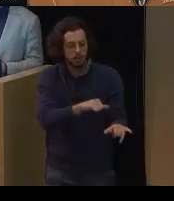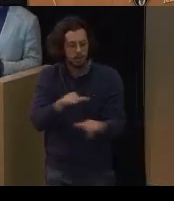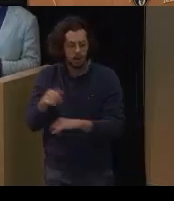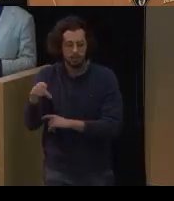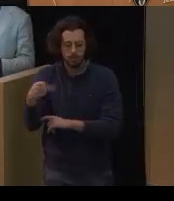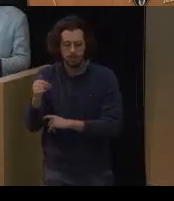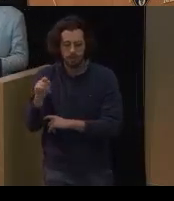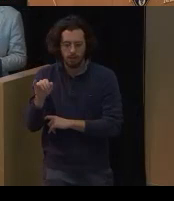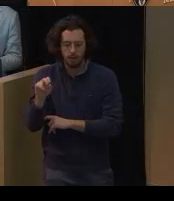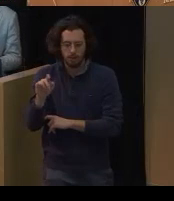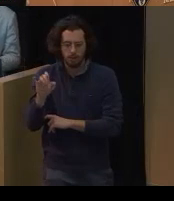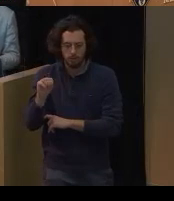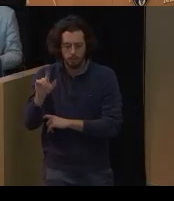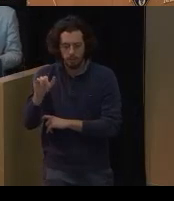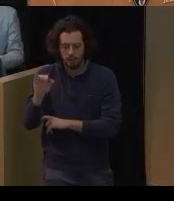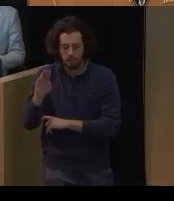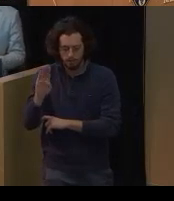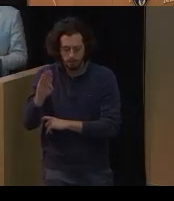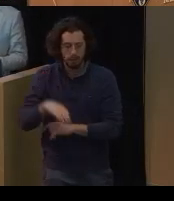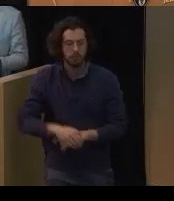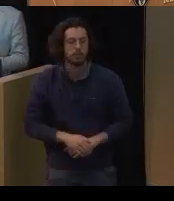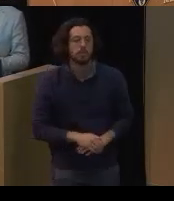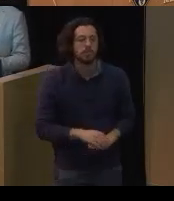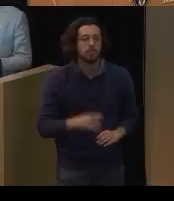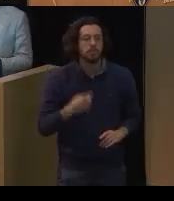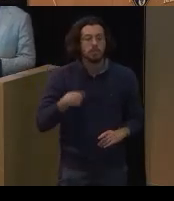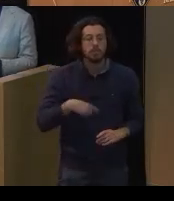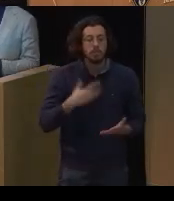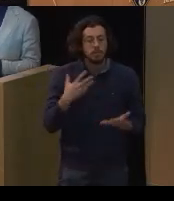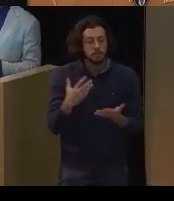uh more recently in a project that was led by Bridget we use daily diary methods to evaluate